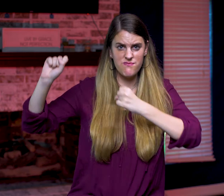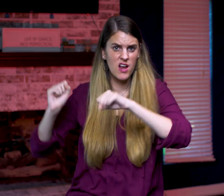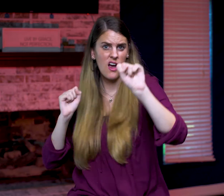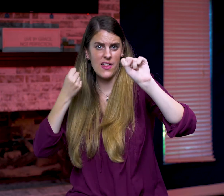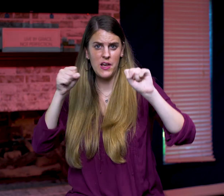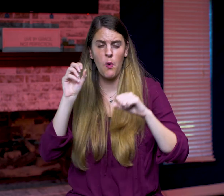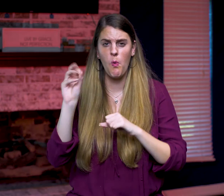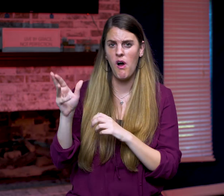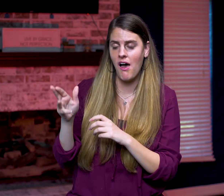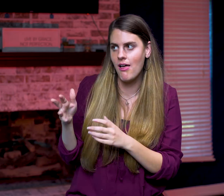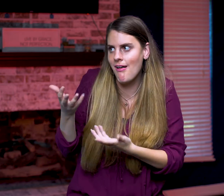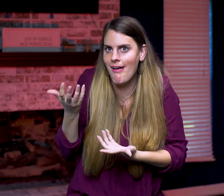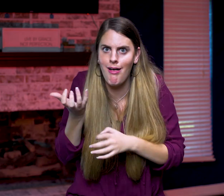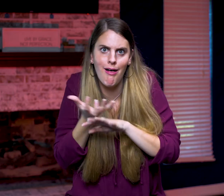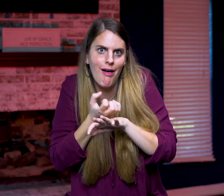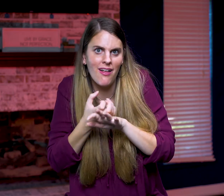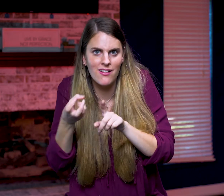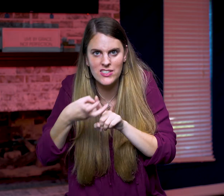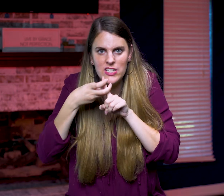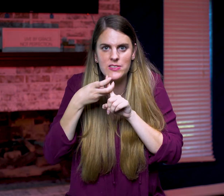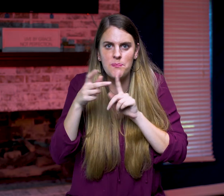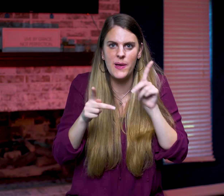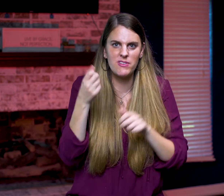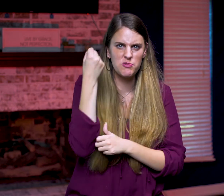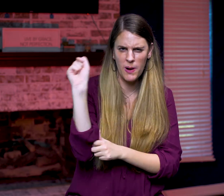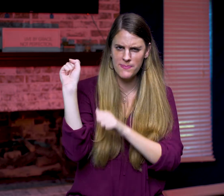or enticing others into rebellion,